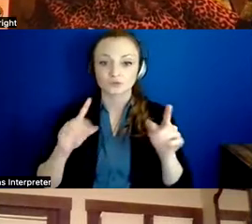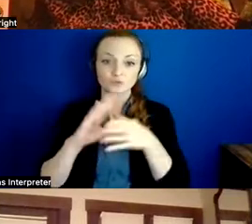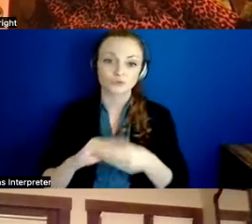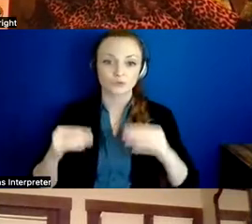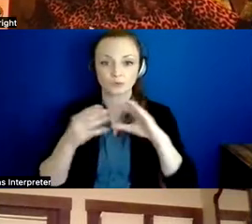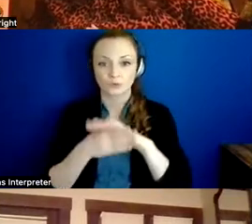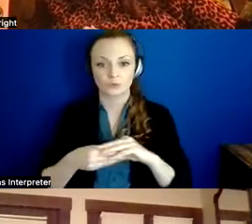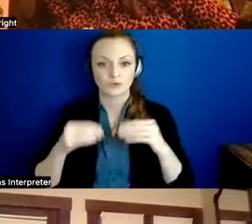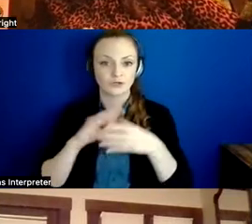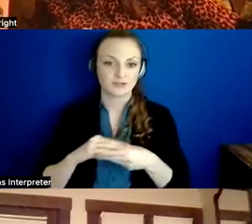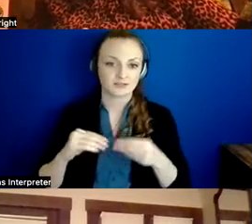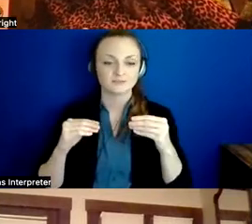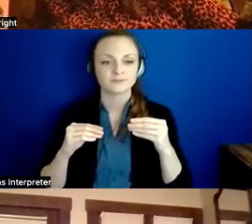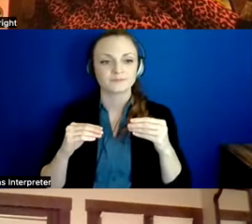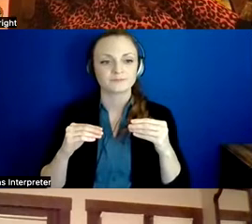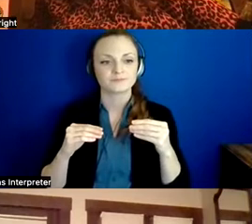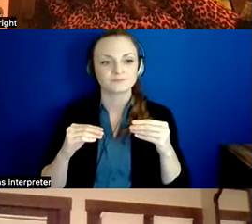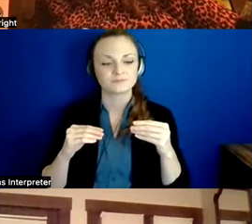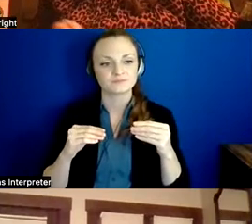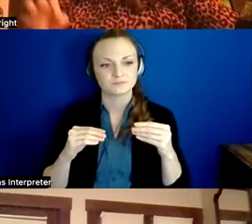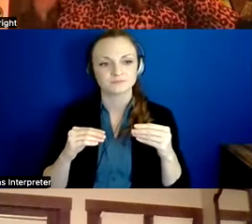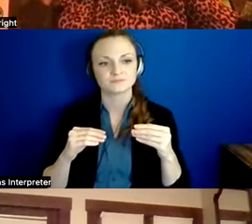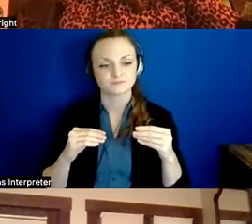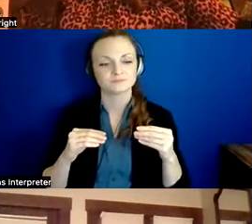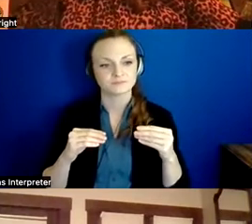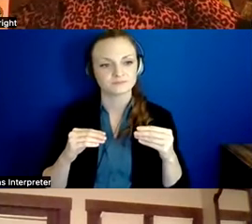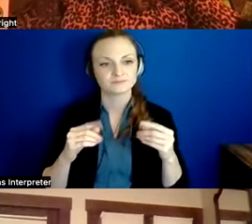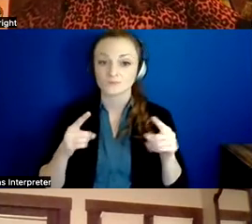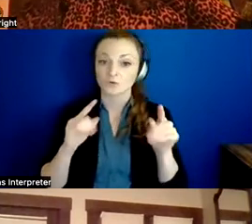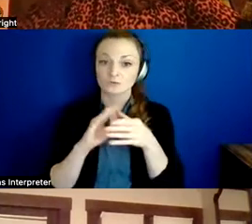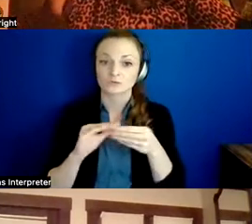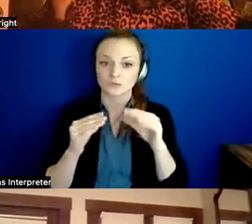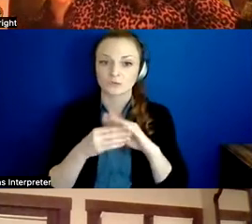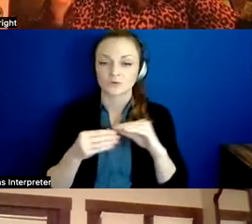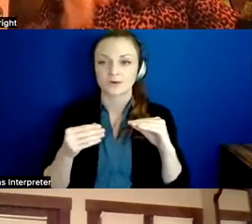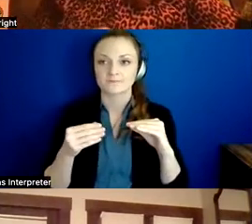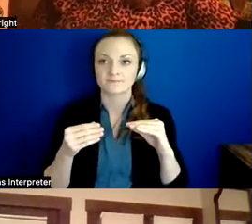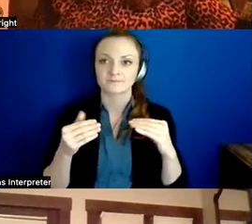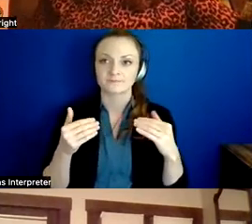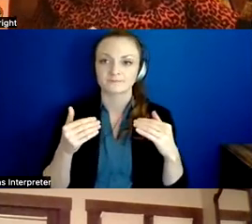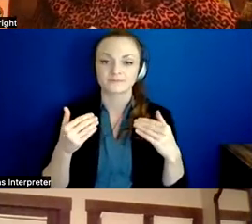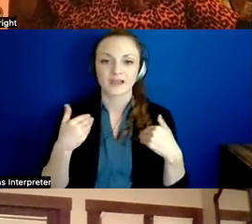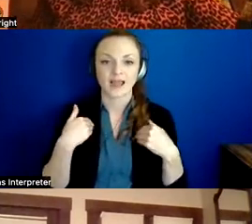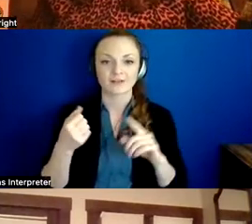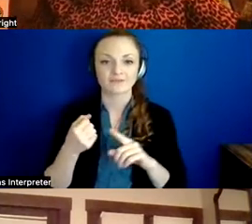there are, there is the kind of inset story of the 4 children.